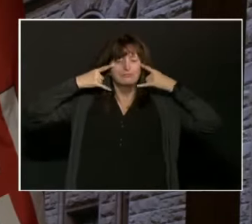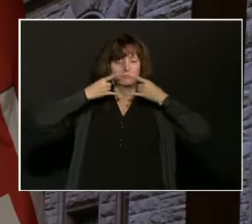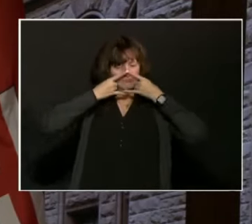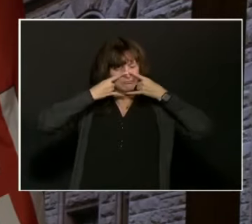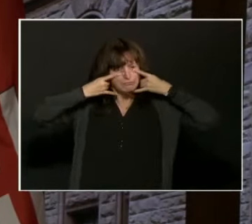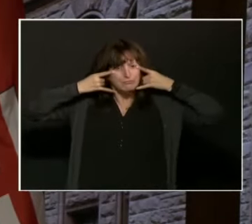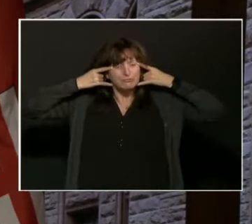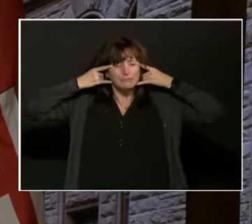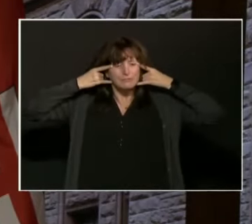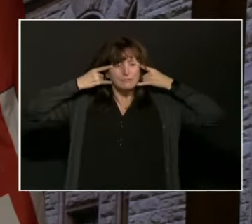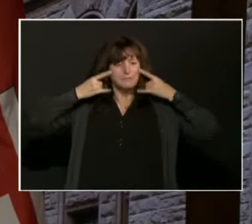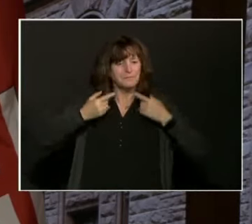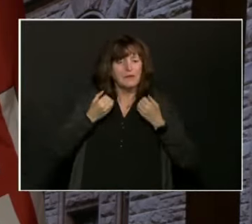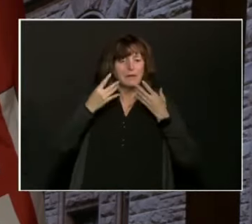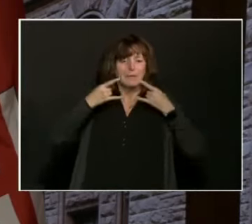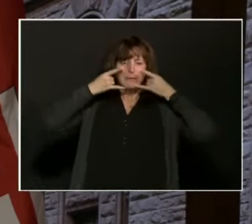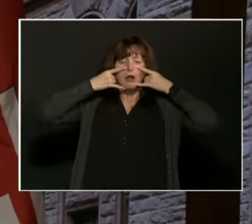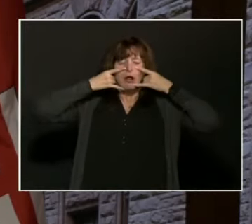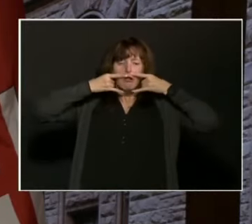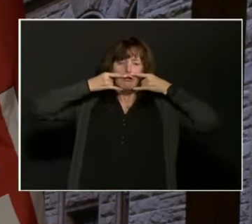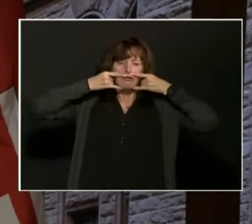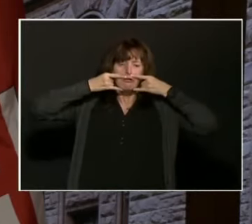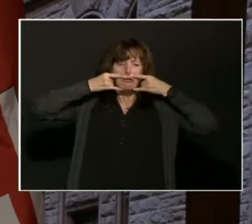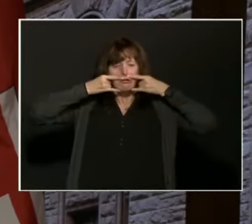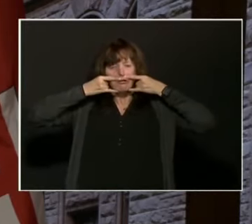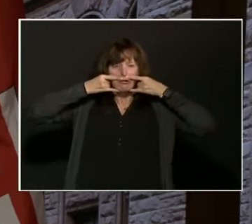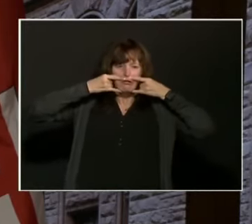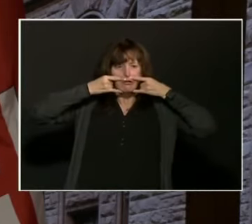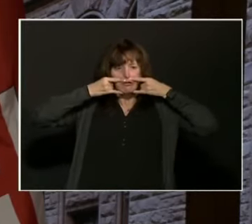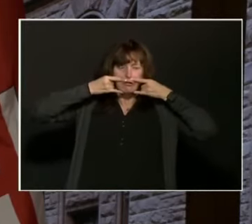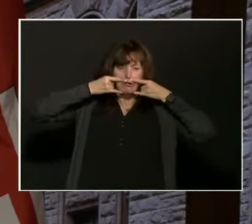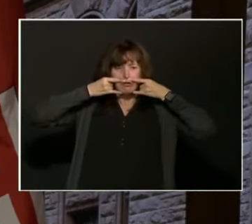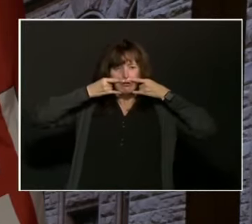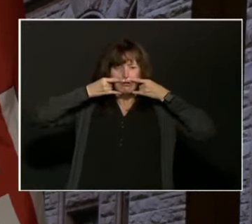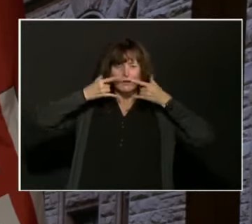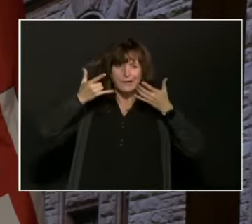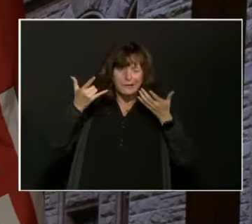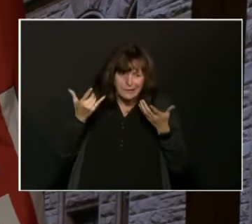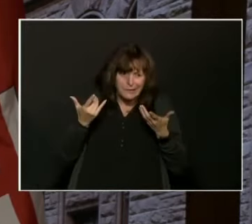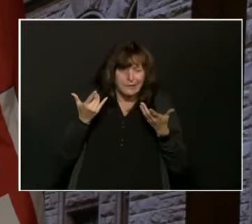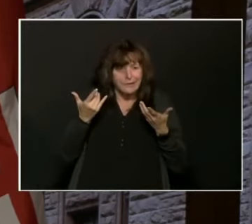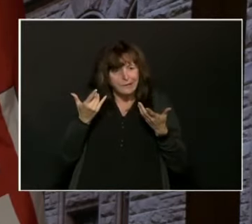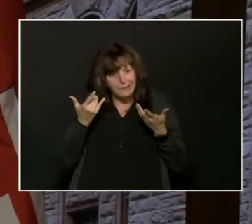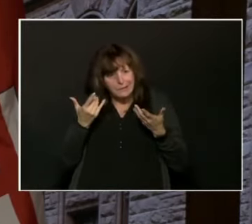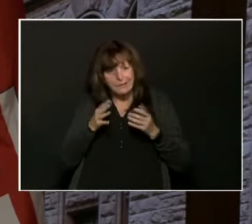AND HAS TO FIT CLOSELY, OVER YOUR NOSE, MOUTH AND CHIN.